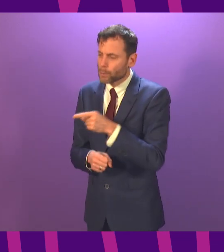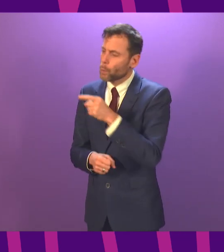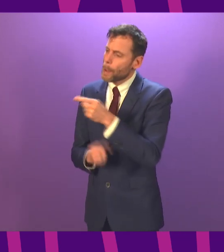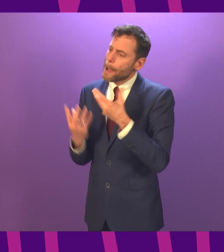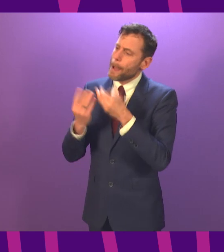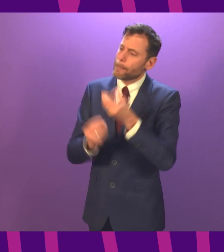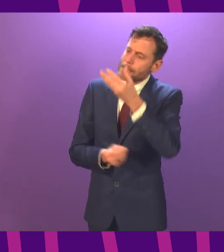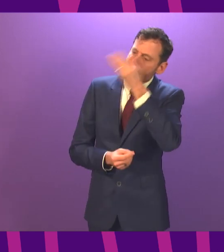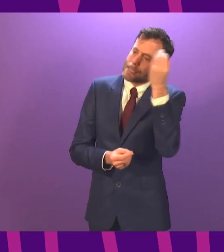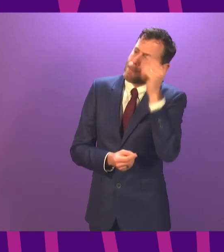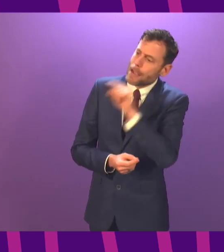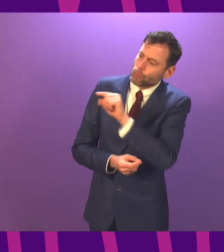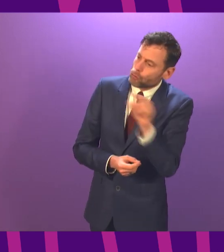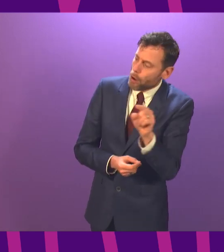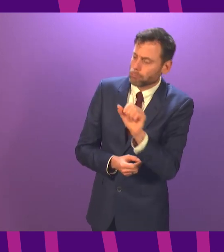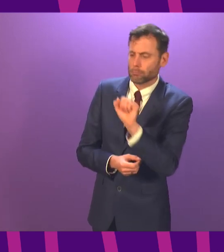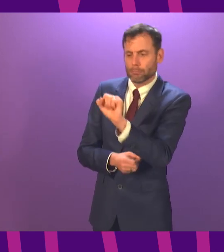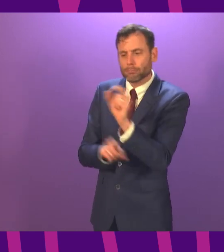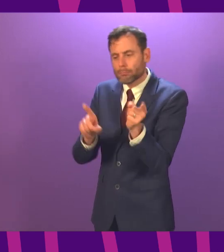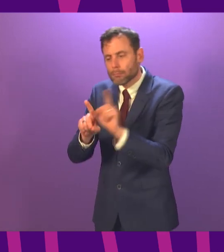people with dementia and their carers during the pandemic?